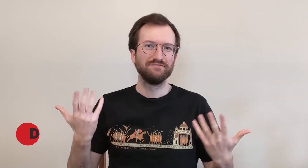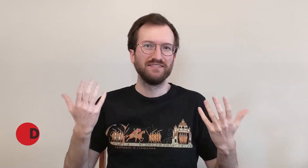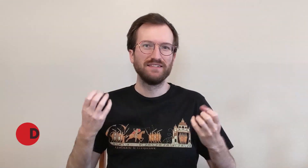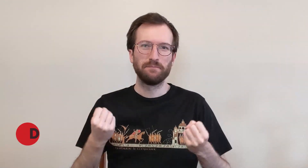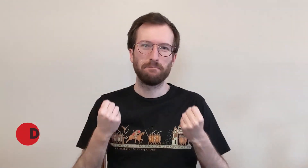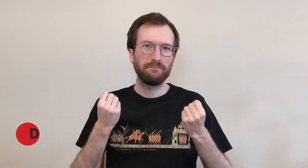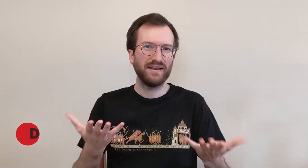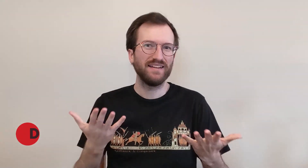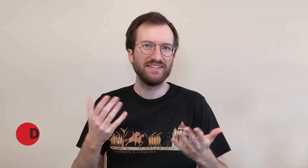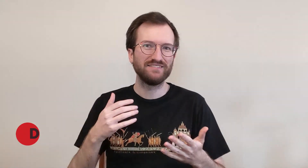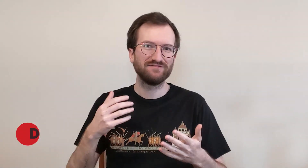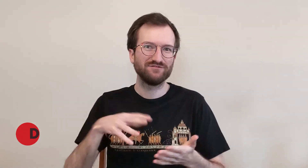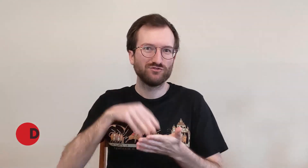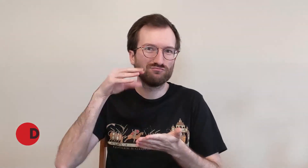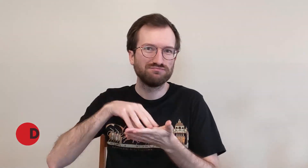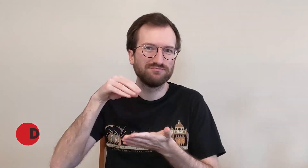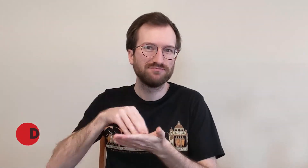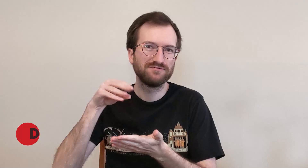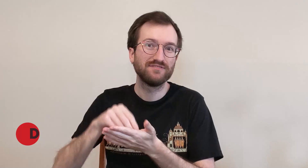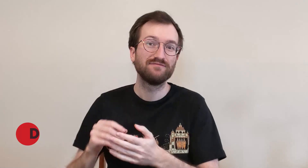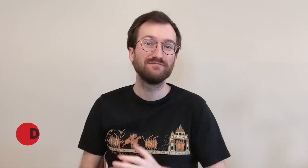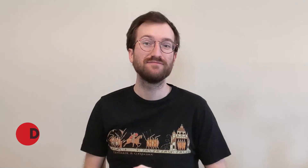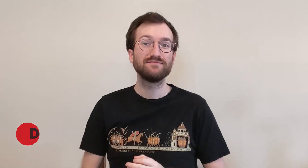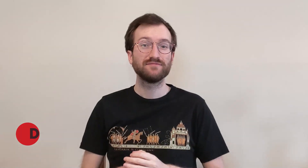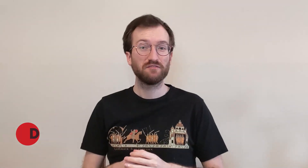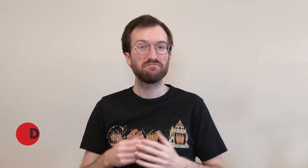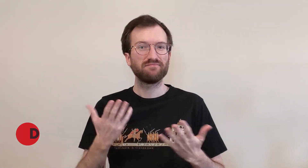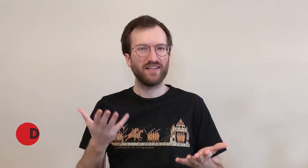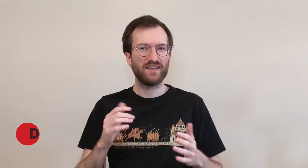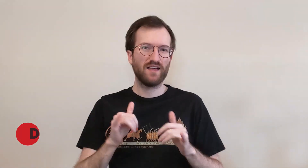There’s a lot to learn.